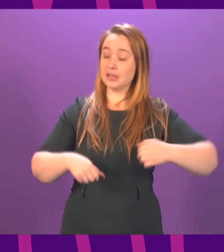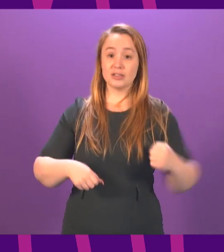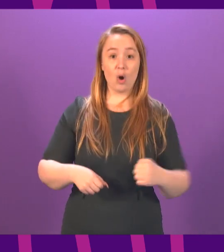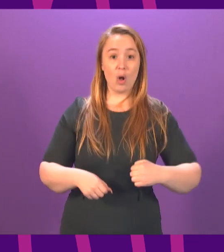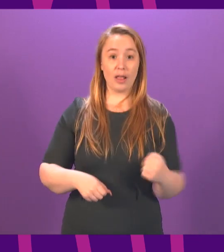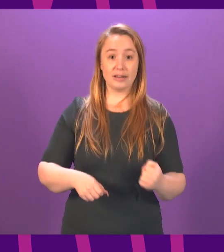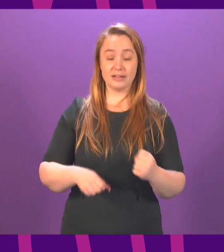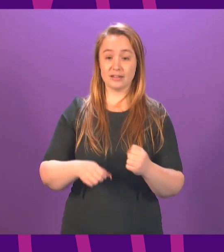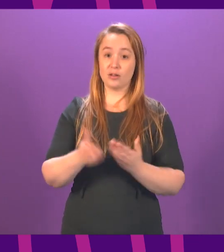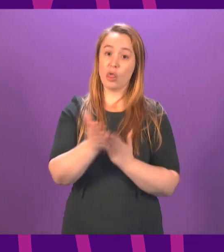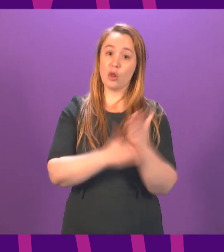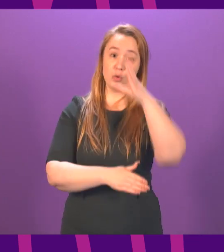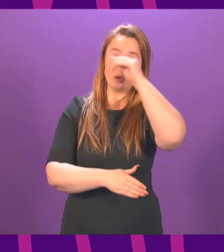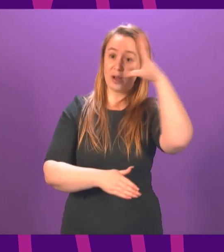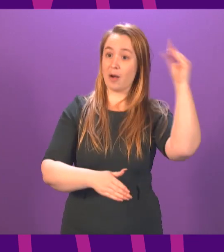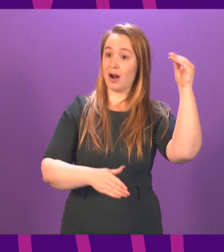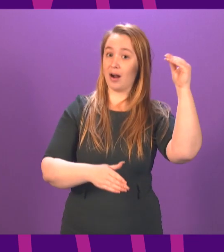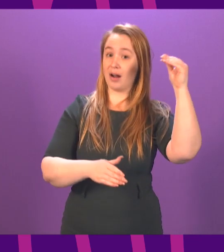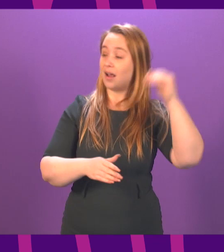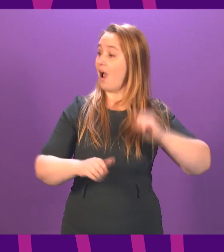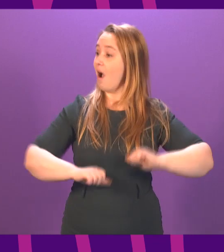during the summer, but then it was reimported. Willie Rennie criticised me for claiming that at